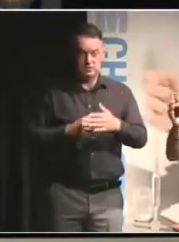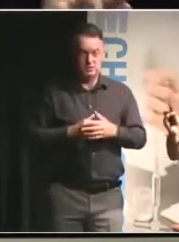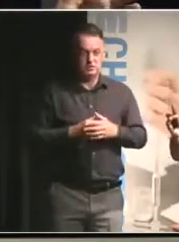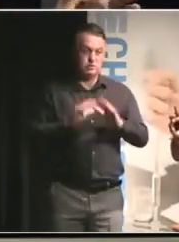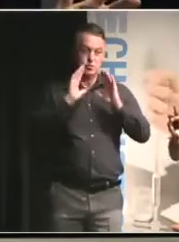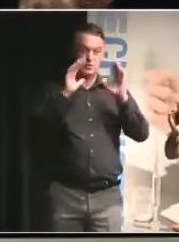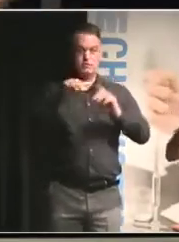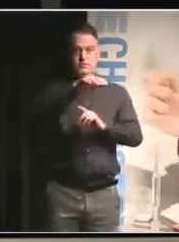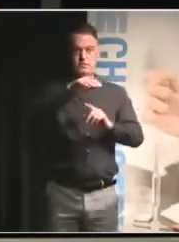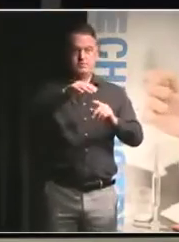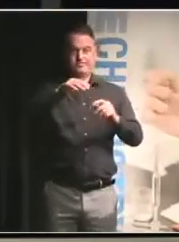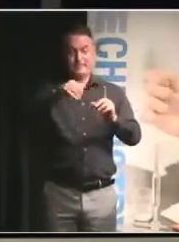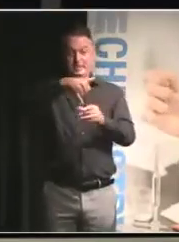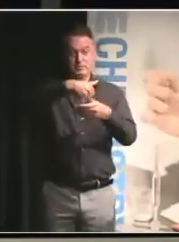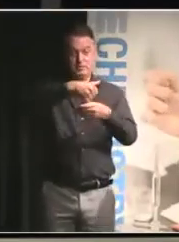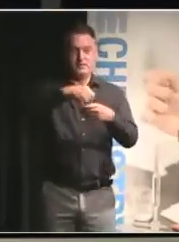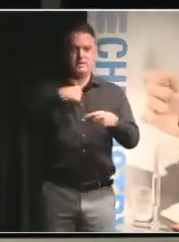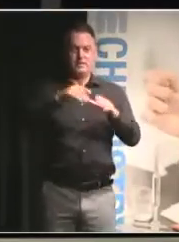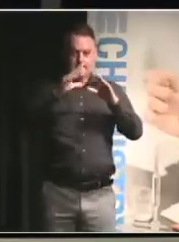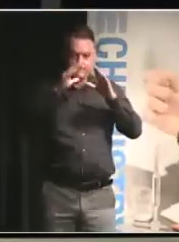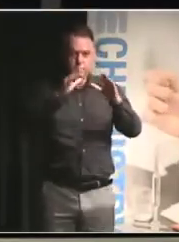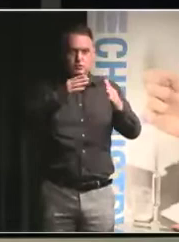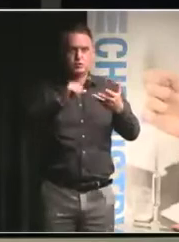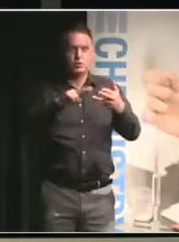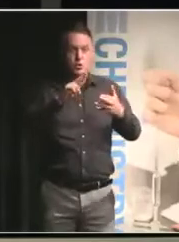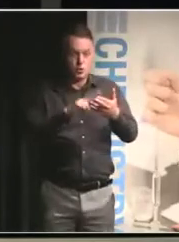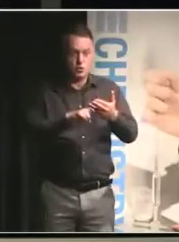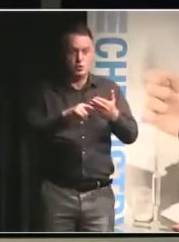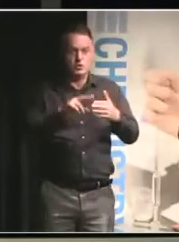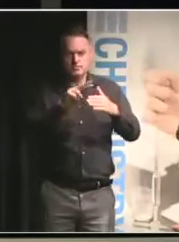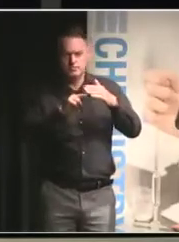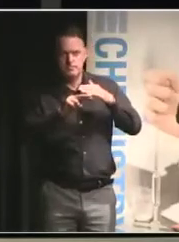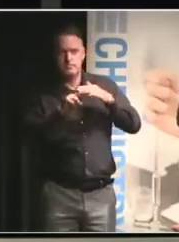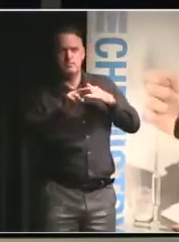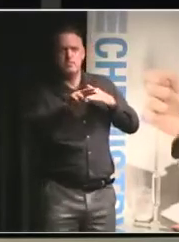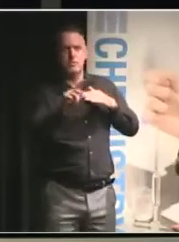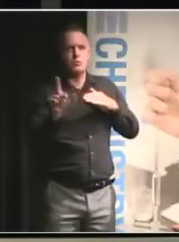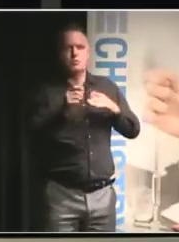chemistry, that focuses on anticipation of the impacts on human health and the environment,